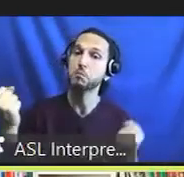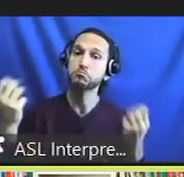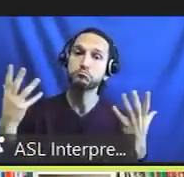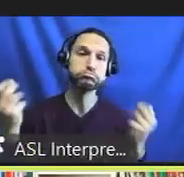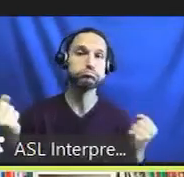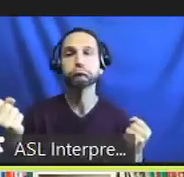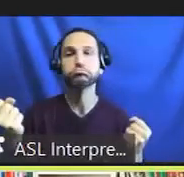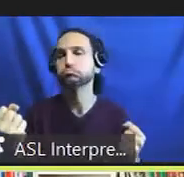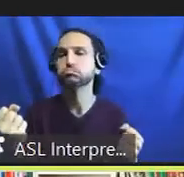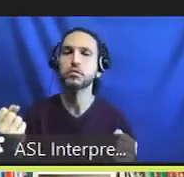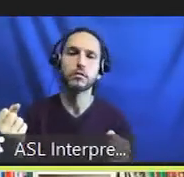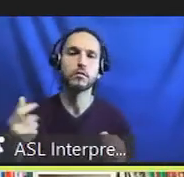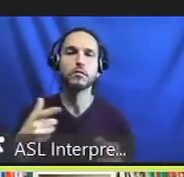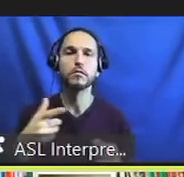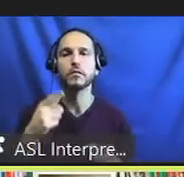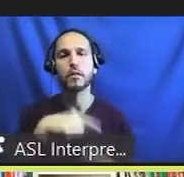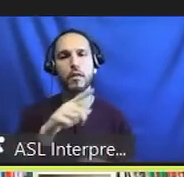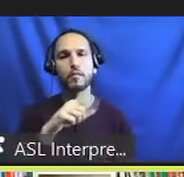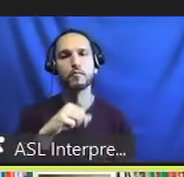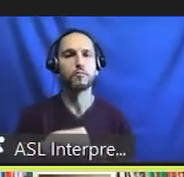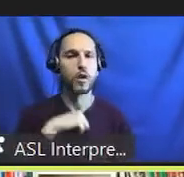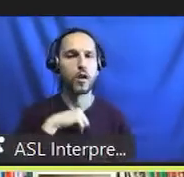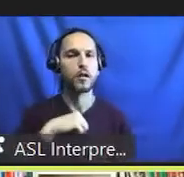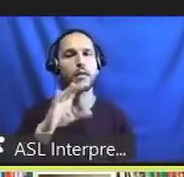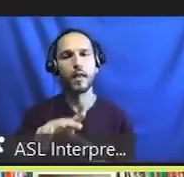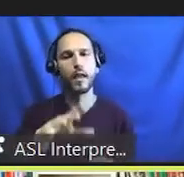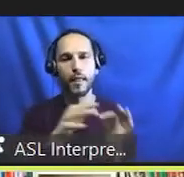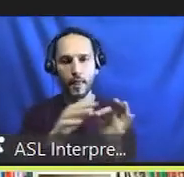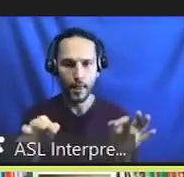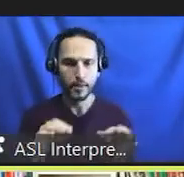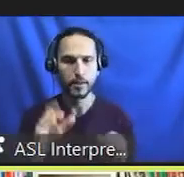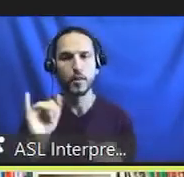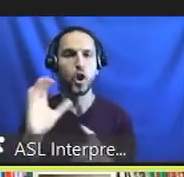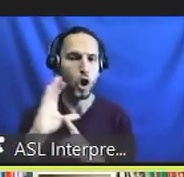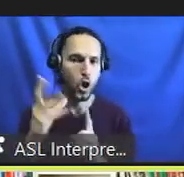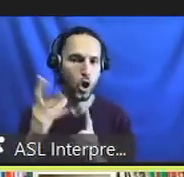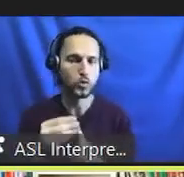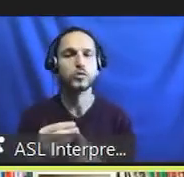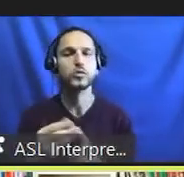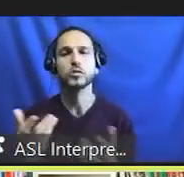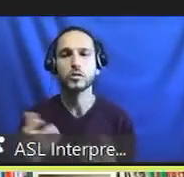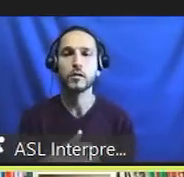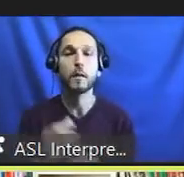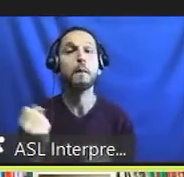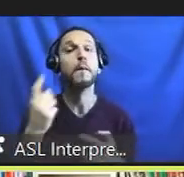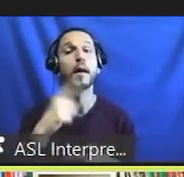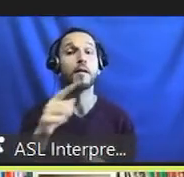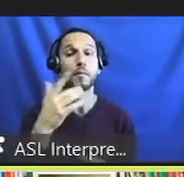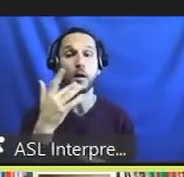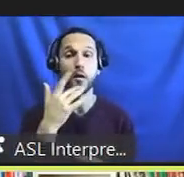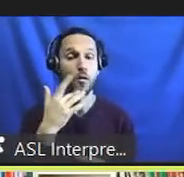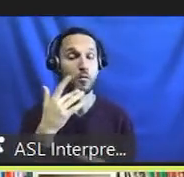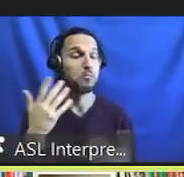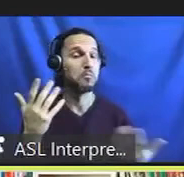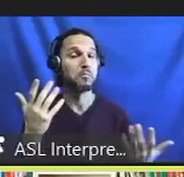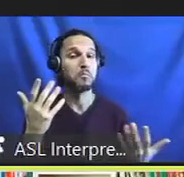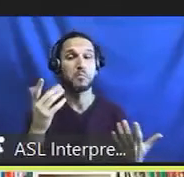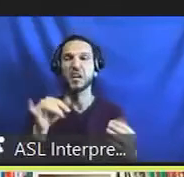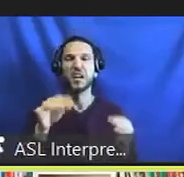they oftentimes take great pride in their unique language and their culture. And for many of them, they don't consider captions